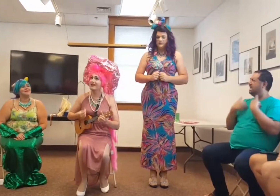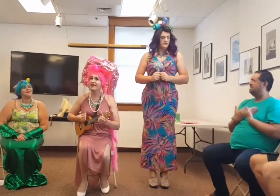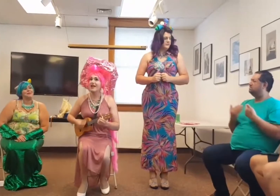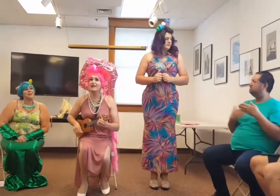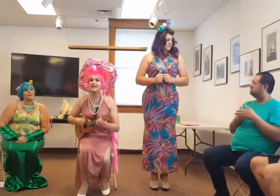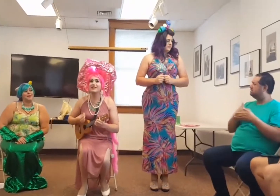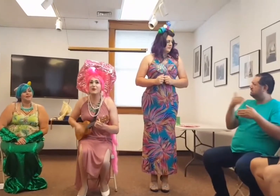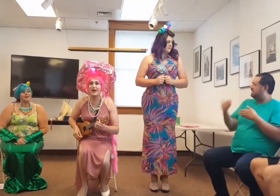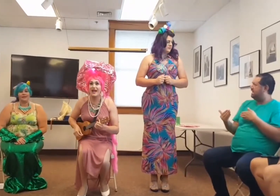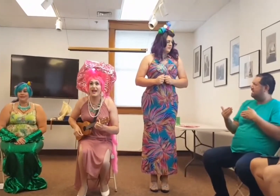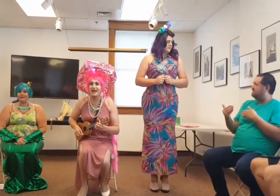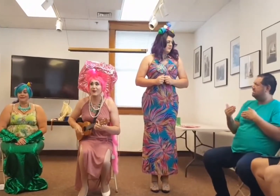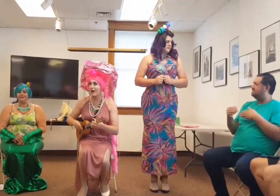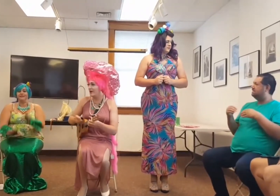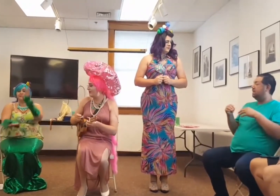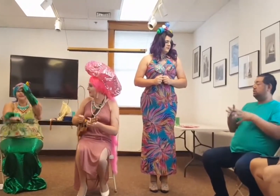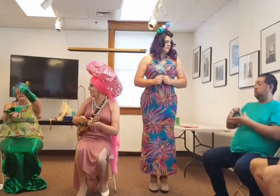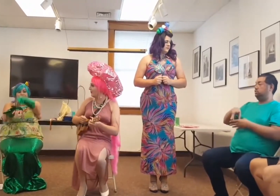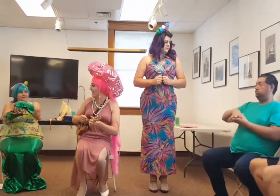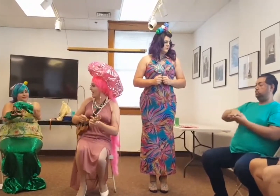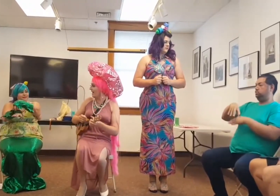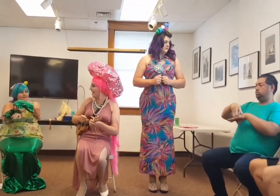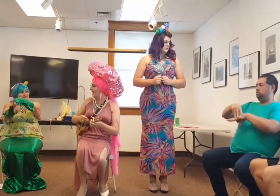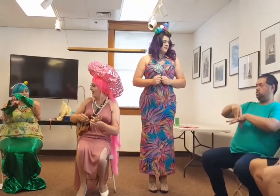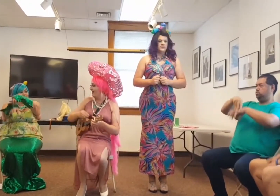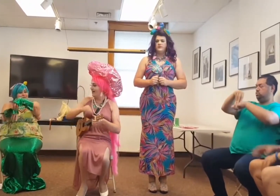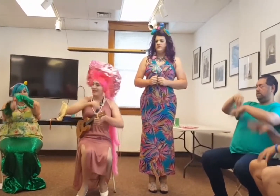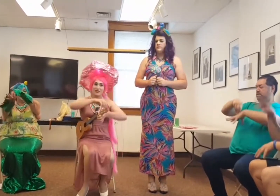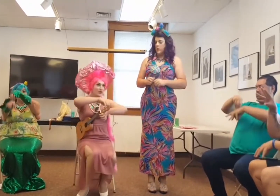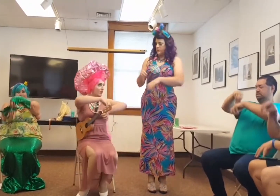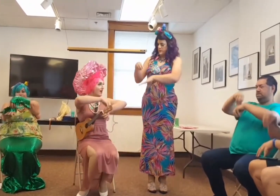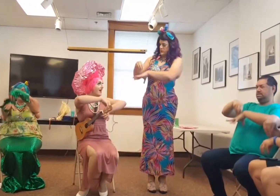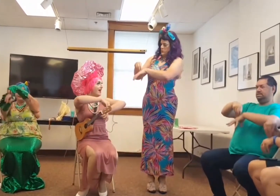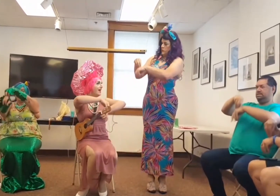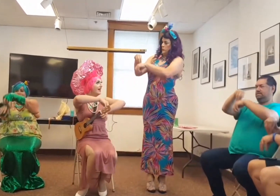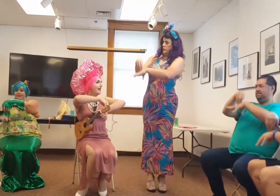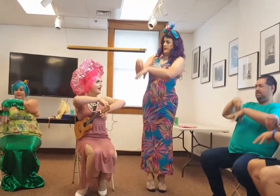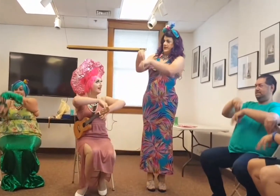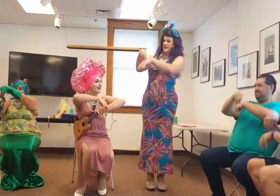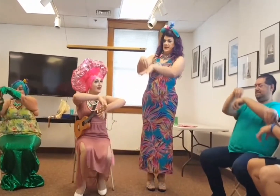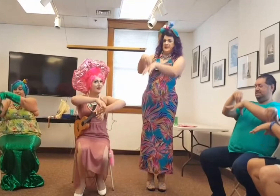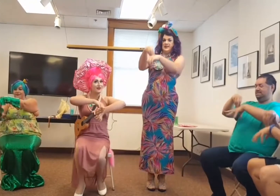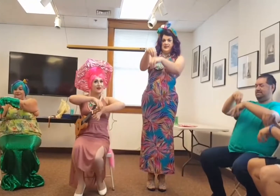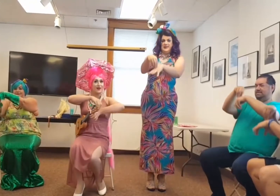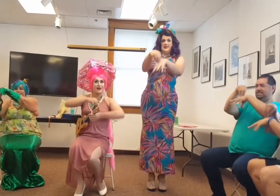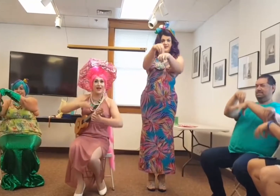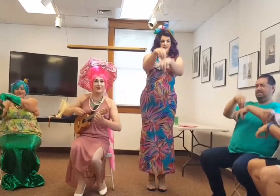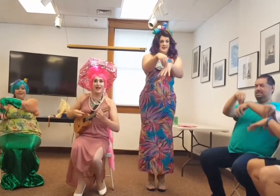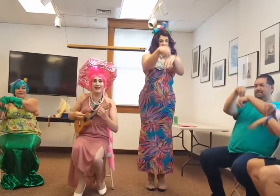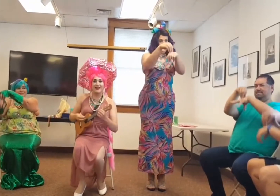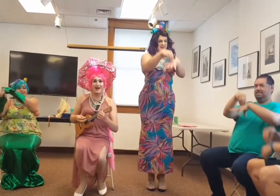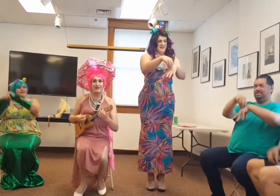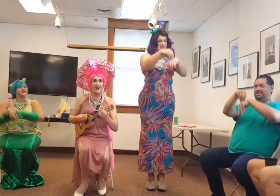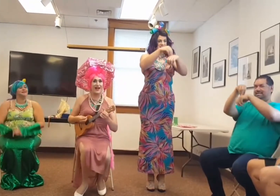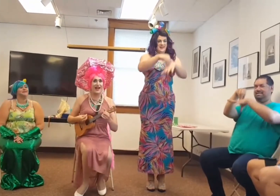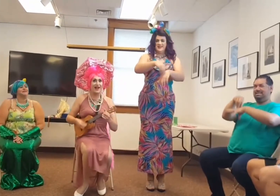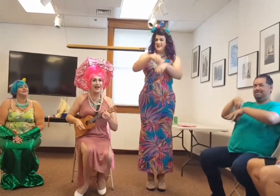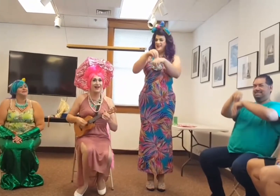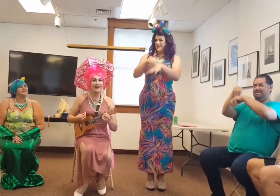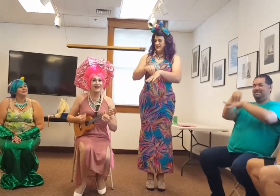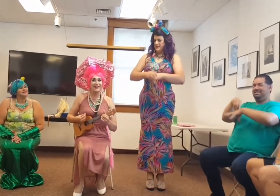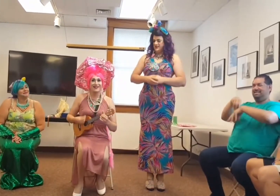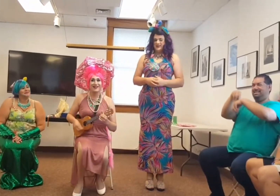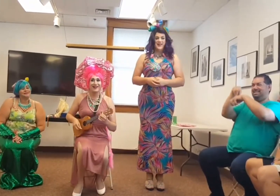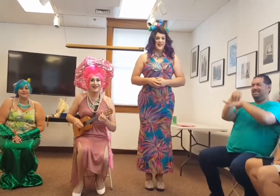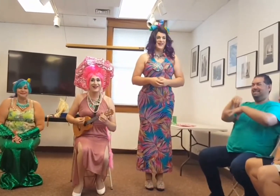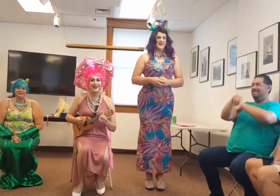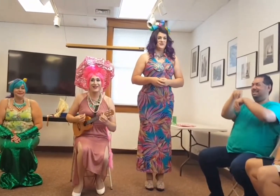There's a squid! How do we do "squid?" "Squid." All right. We're gonna add that on. Ready? You didn't